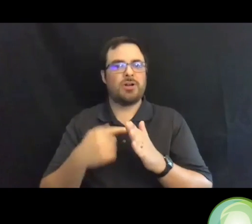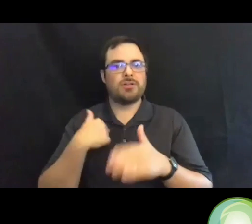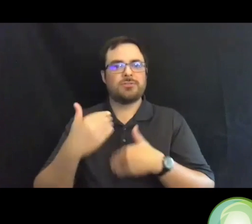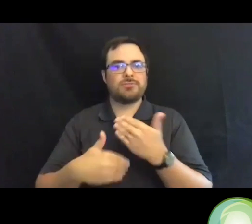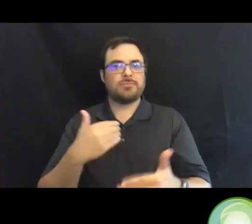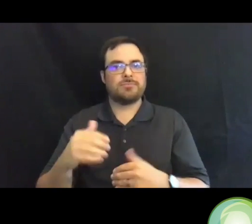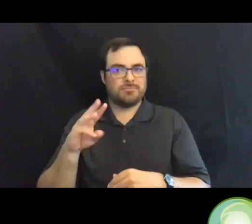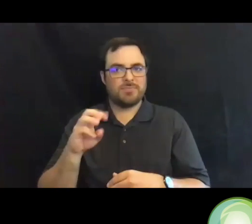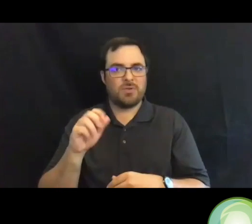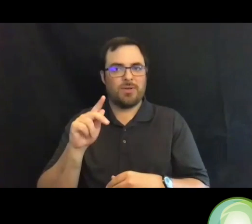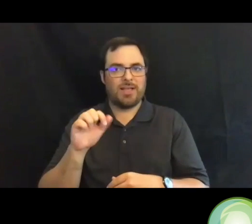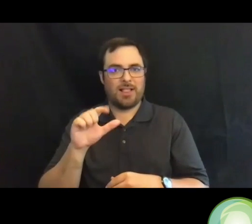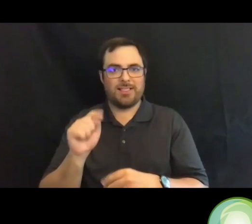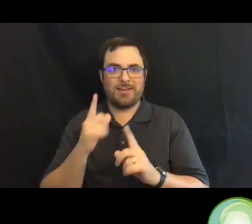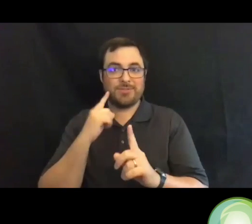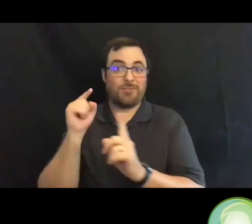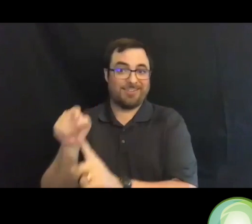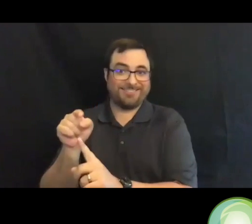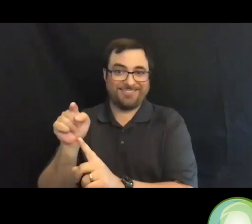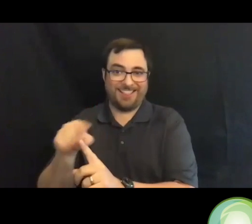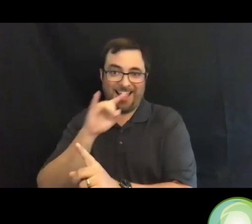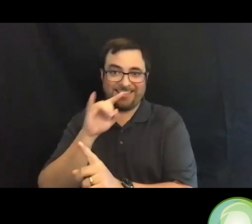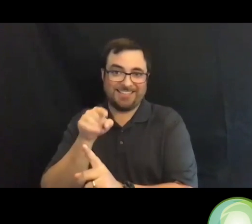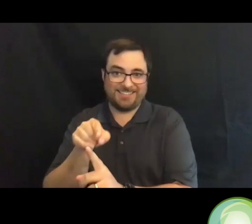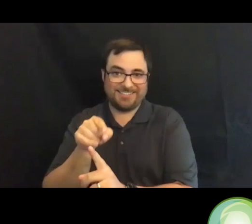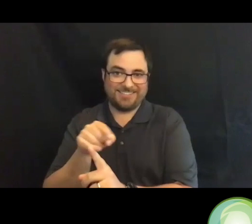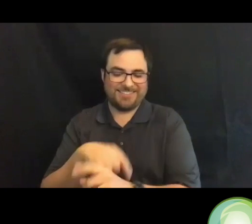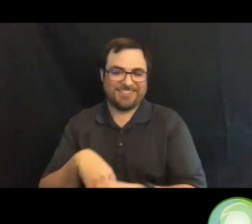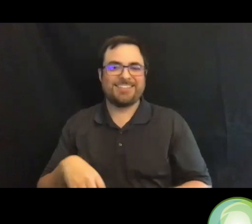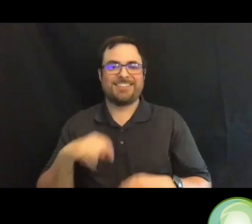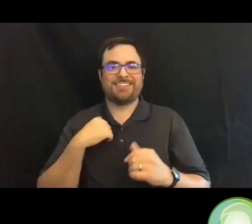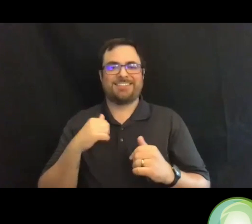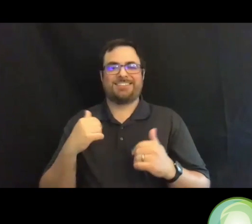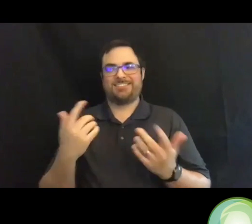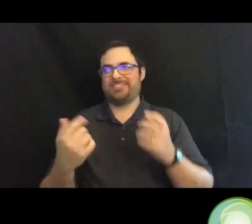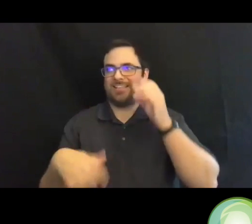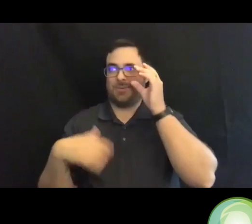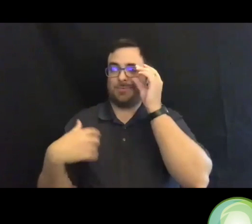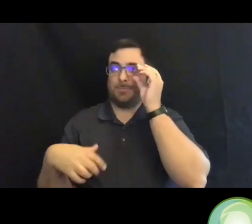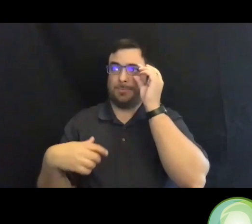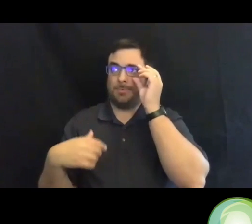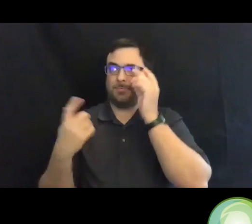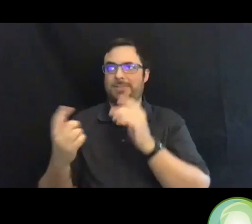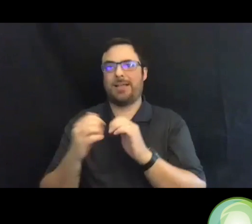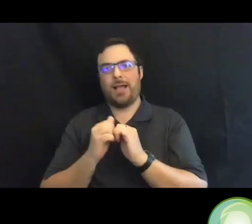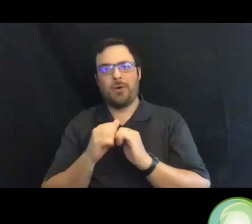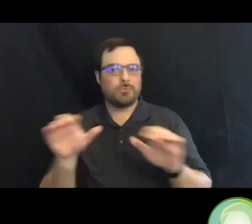but it was for that kid. Honestly like I started like oh god I found a video on how to do this skill I'll throw it into the